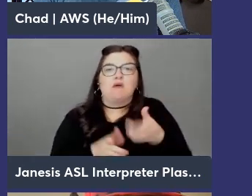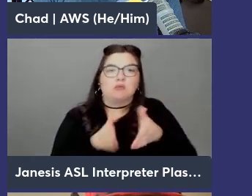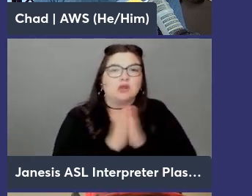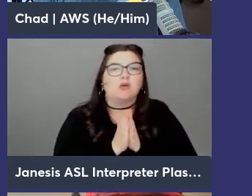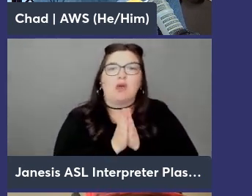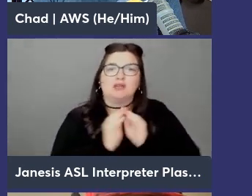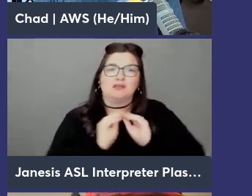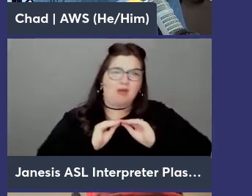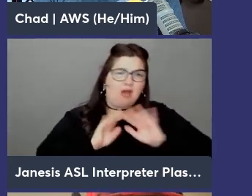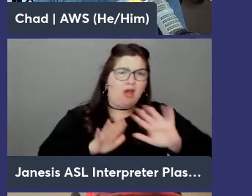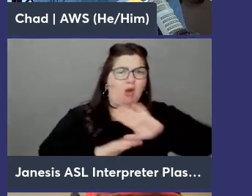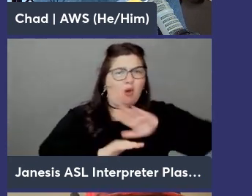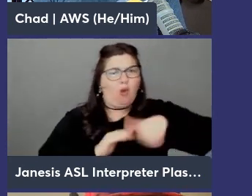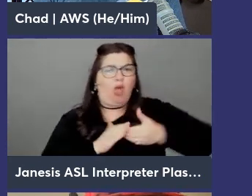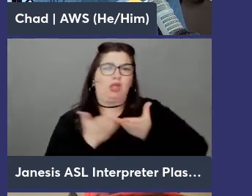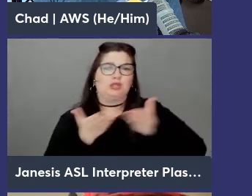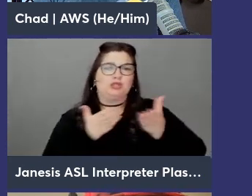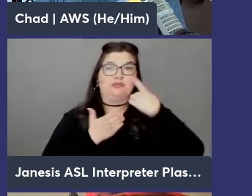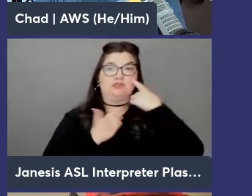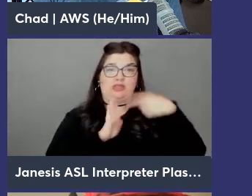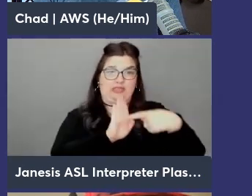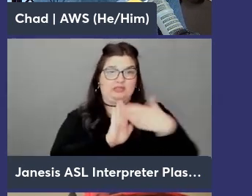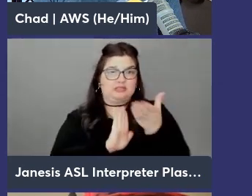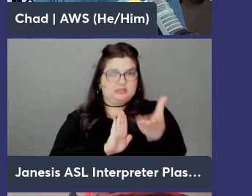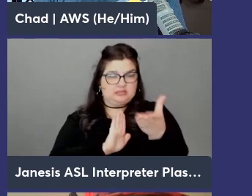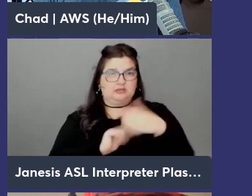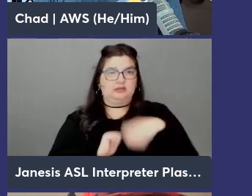So in this case, for example, something failed over here,